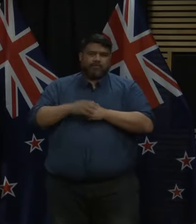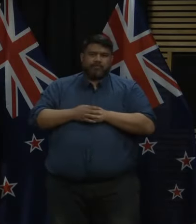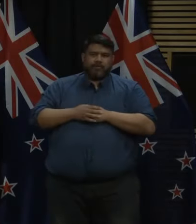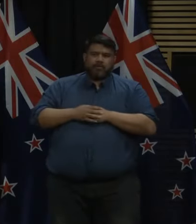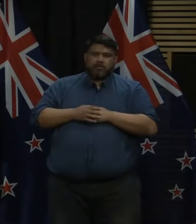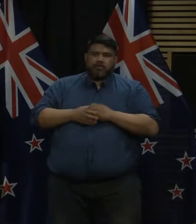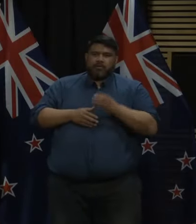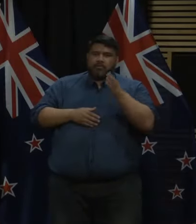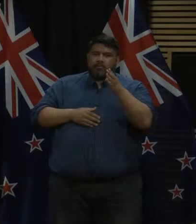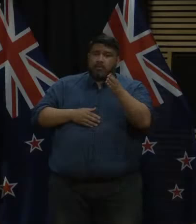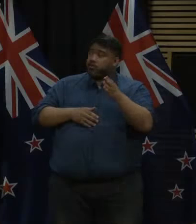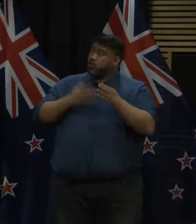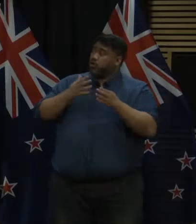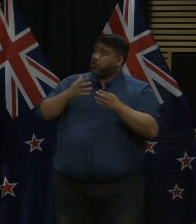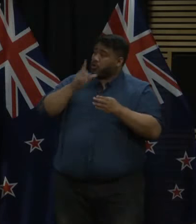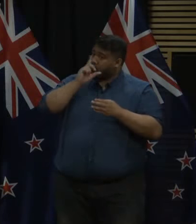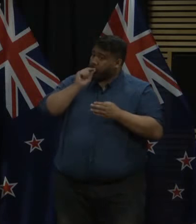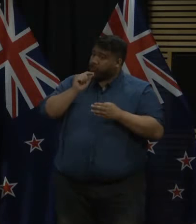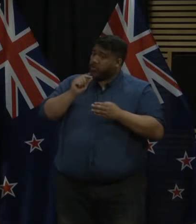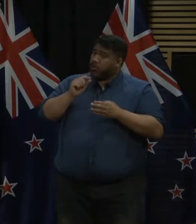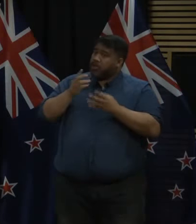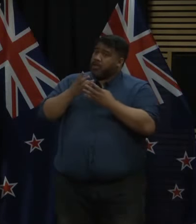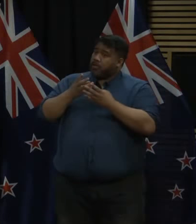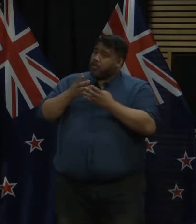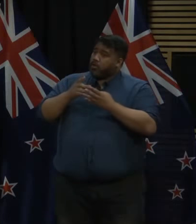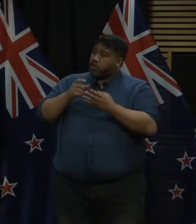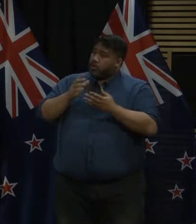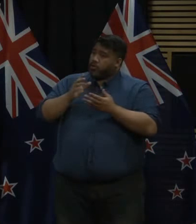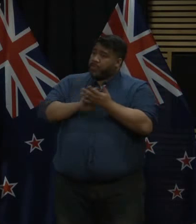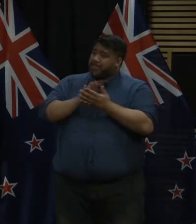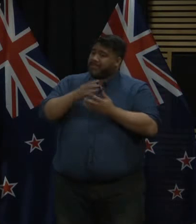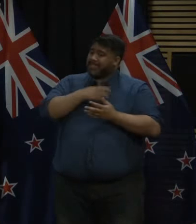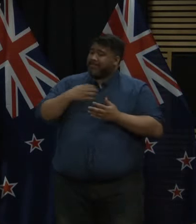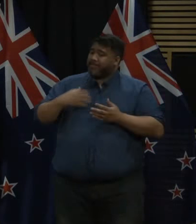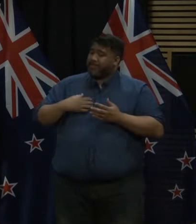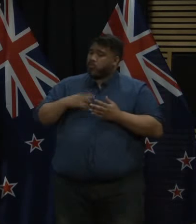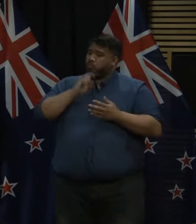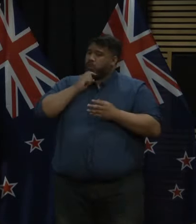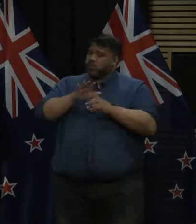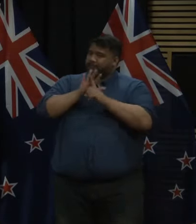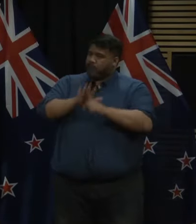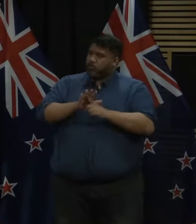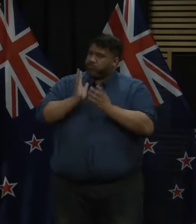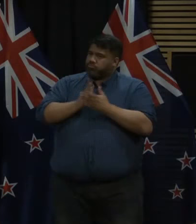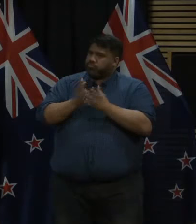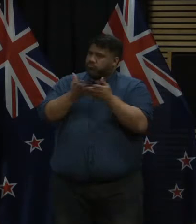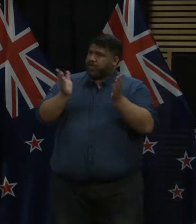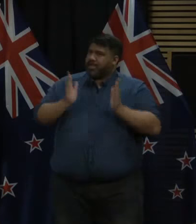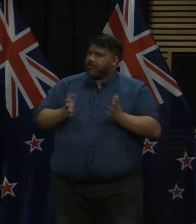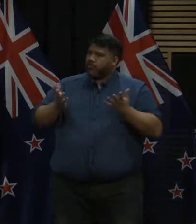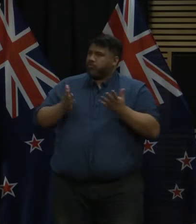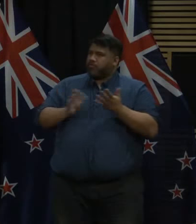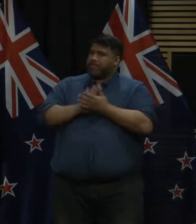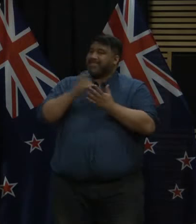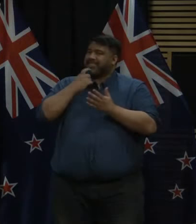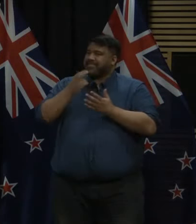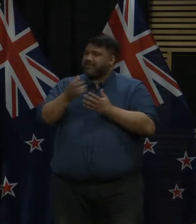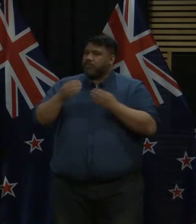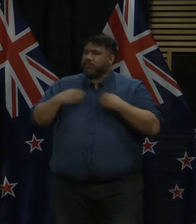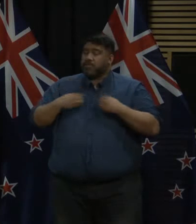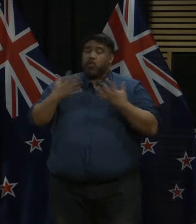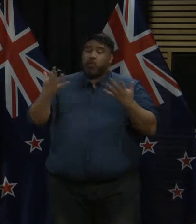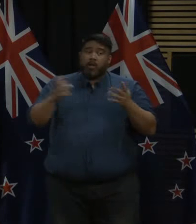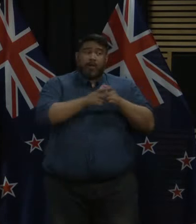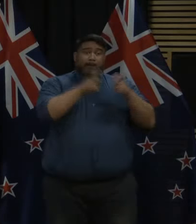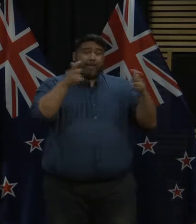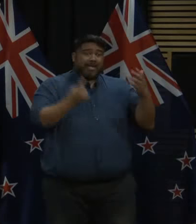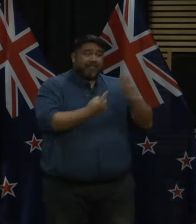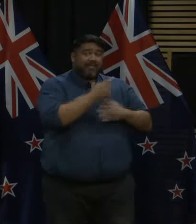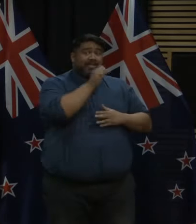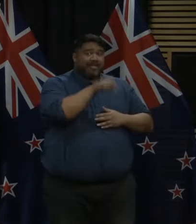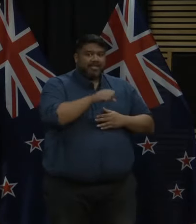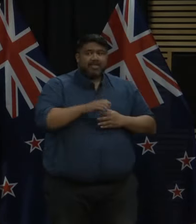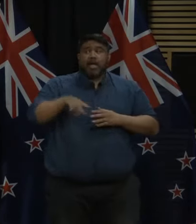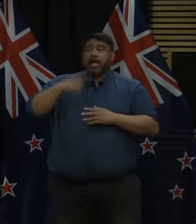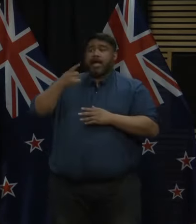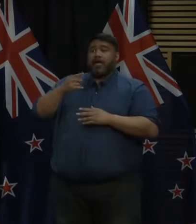we make sure we implemented in